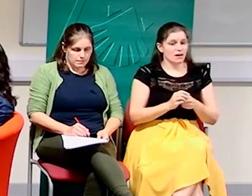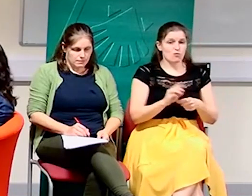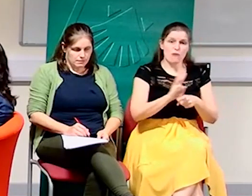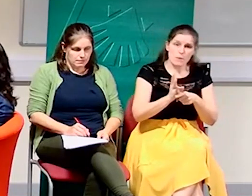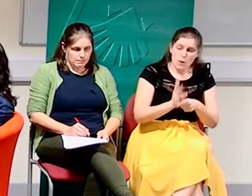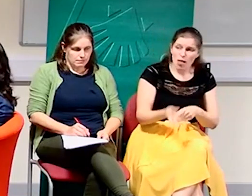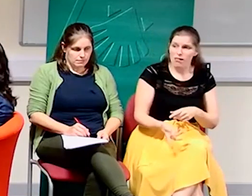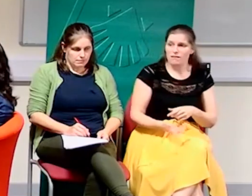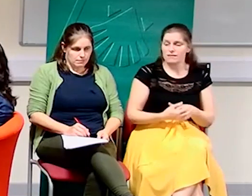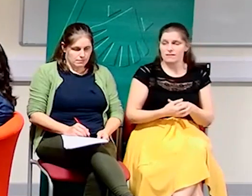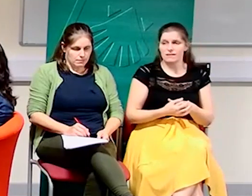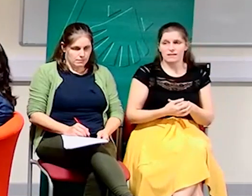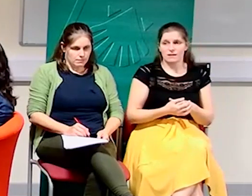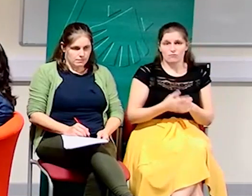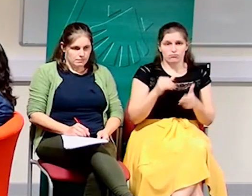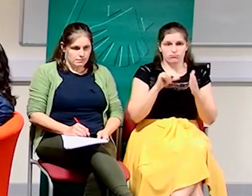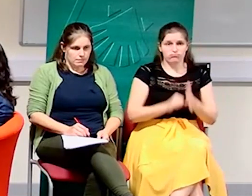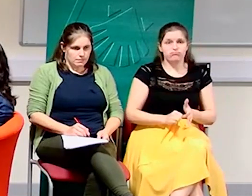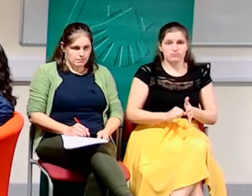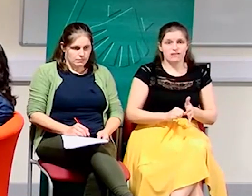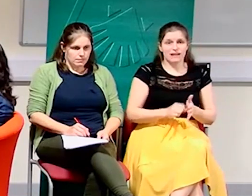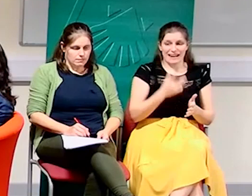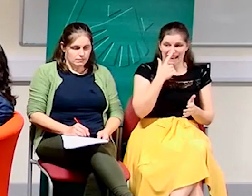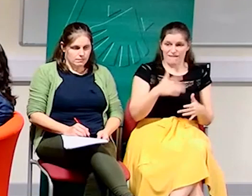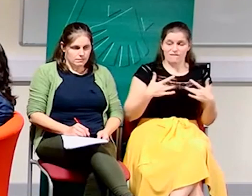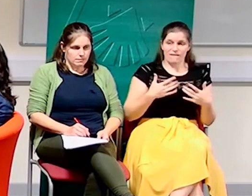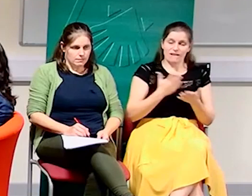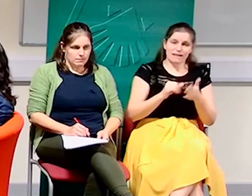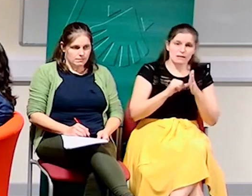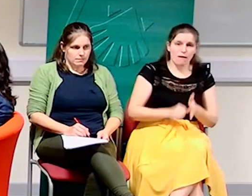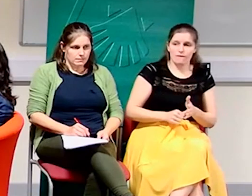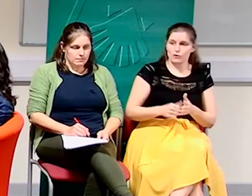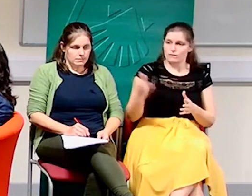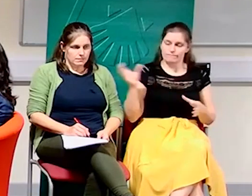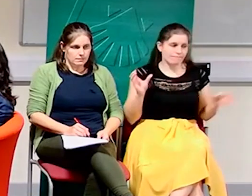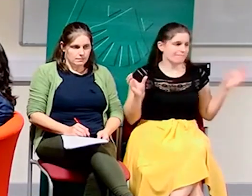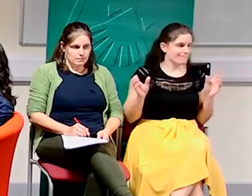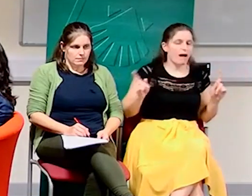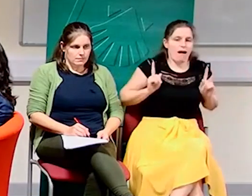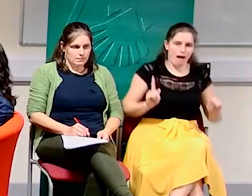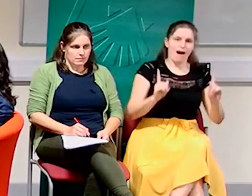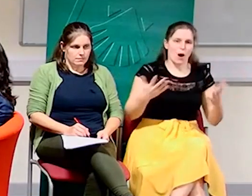um and that is a really hard place to be so we we what we do is we it's about Empowering